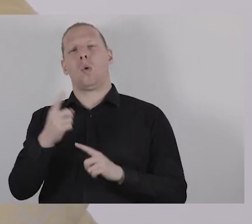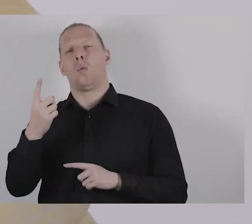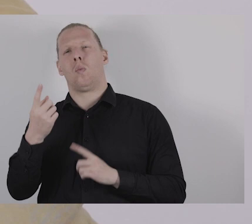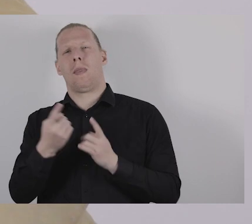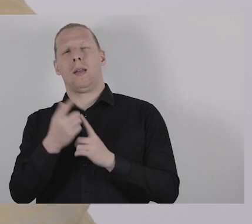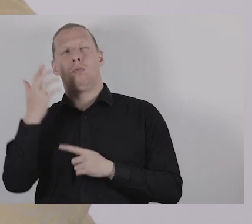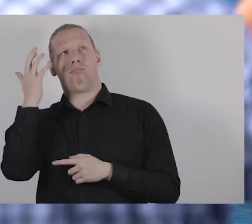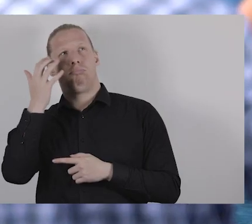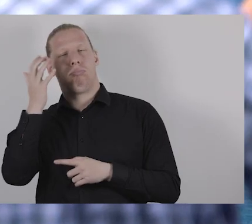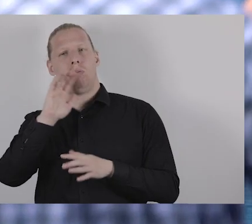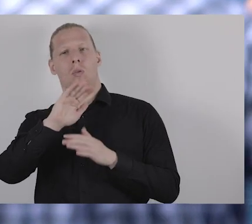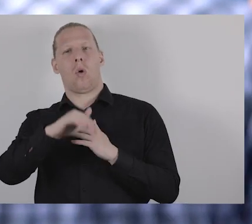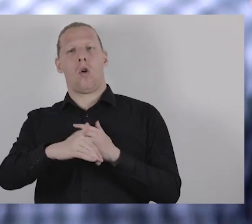Another thing is...